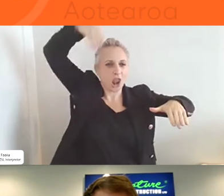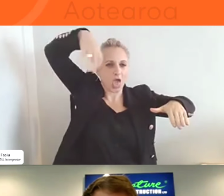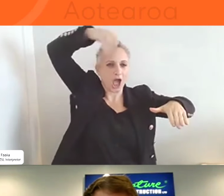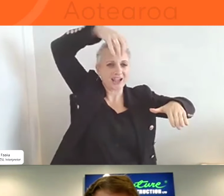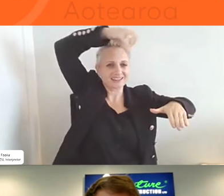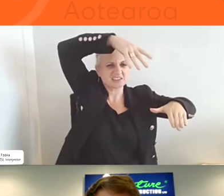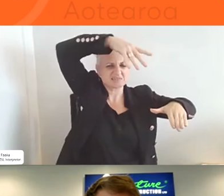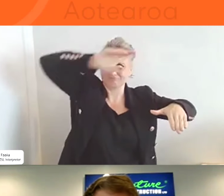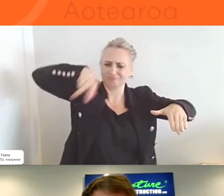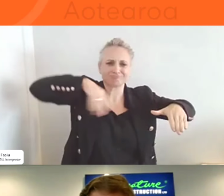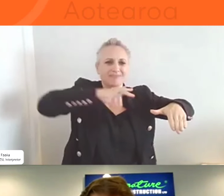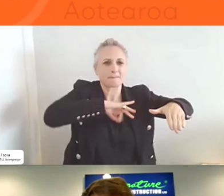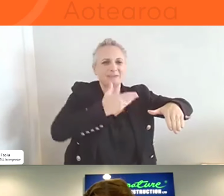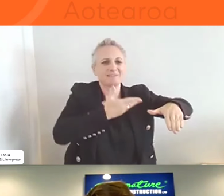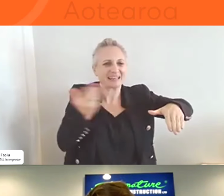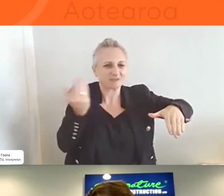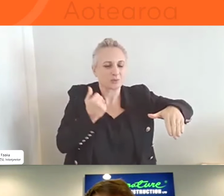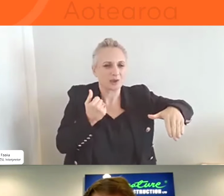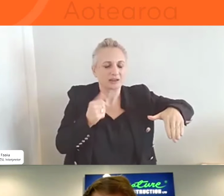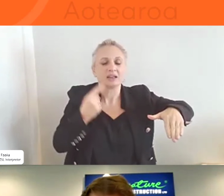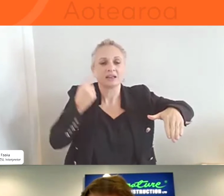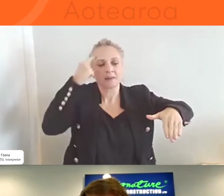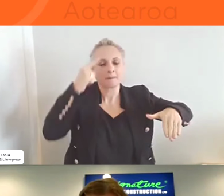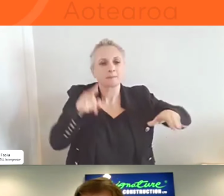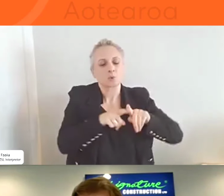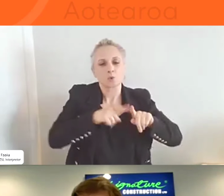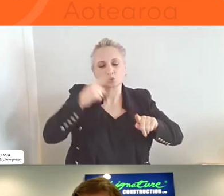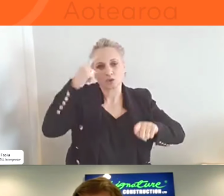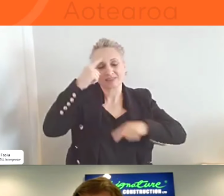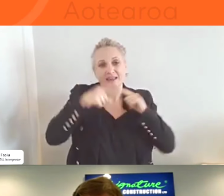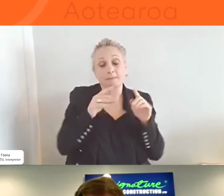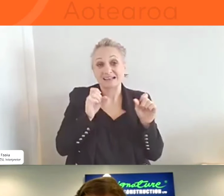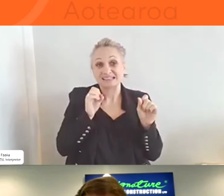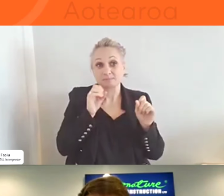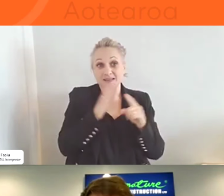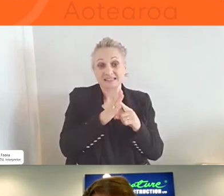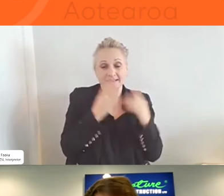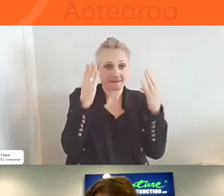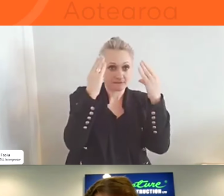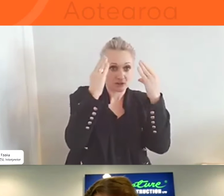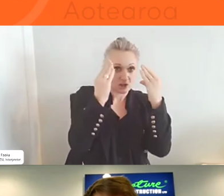dealing with particular sort of visual impairments, dementia, autism,